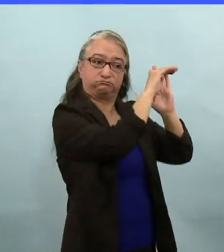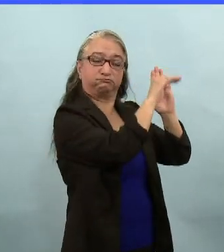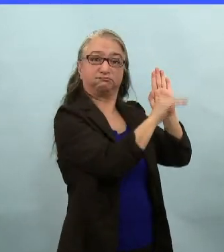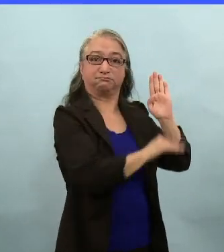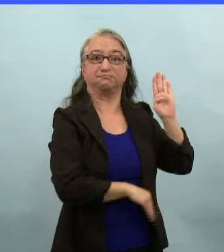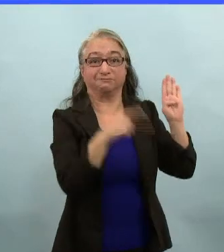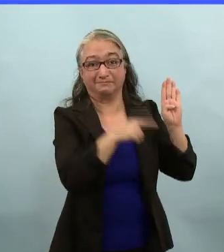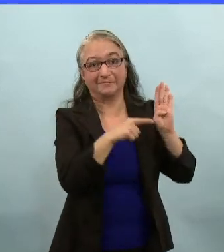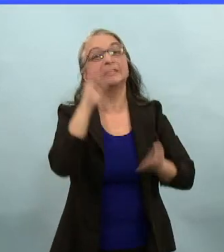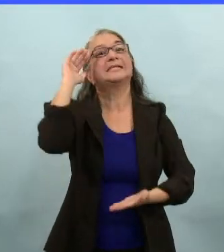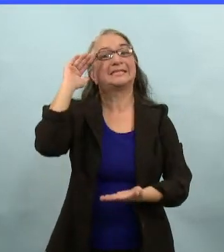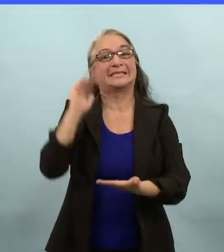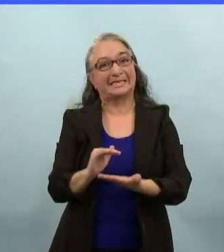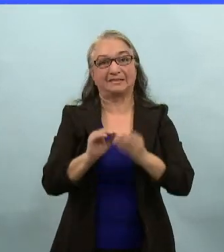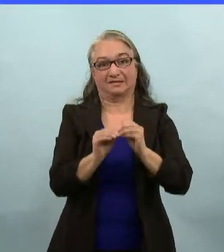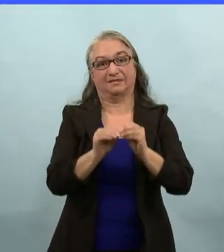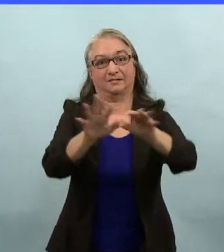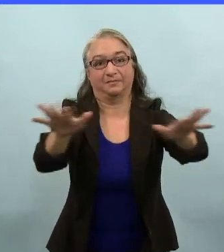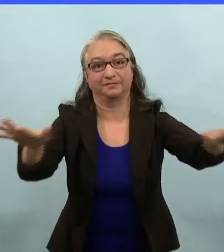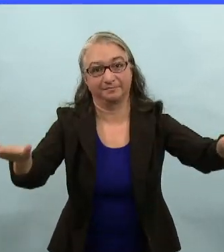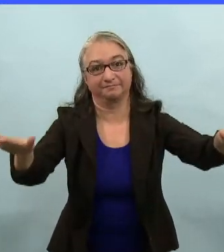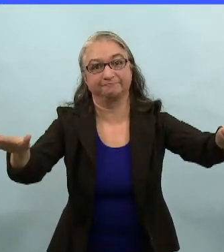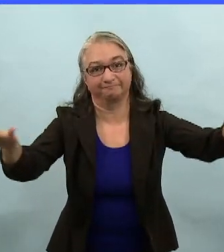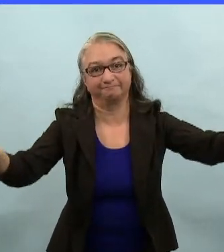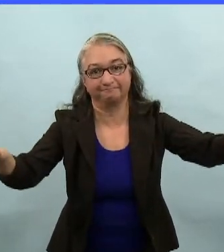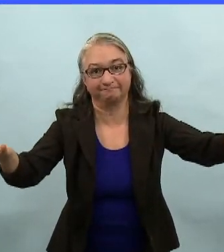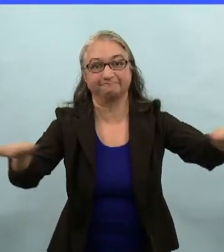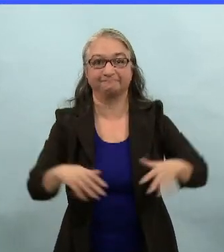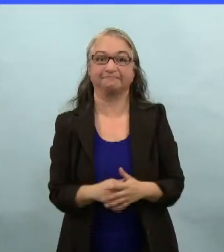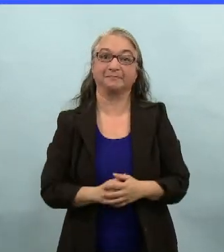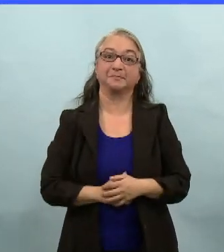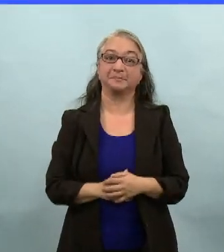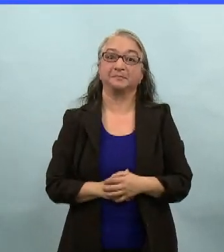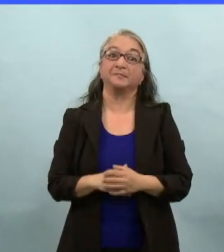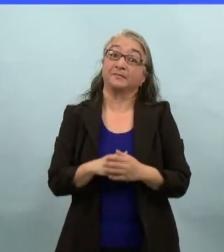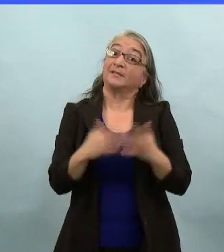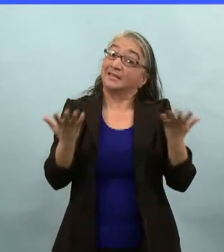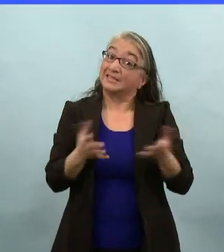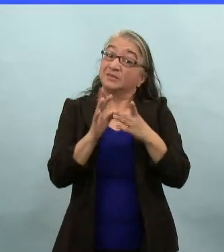as we transition our public health practices it remains important for everyone to continue